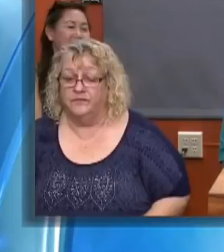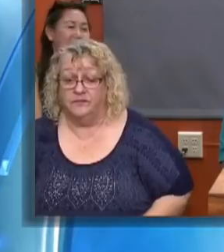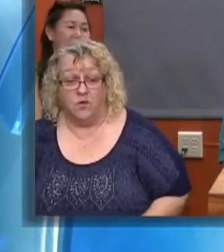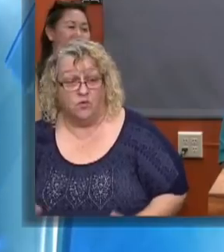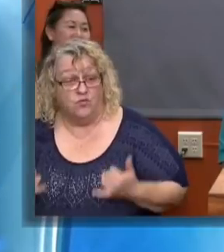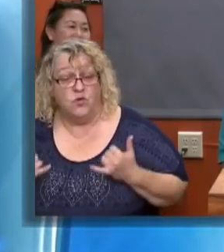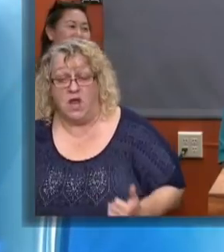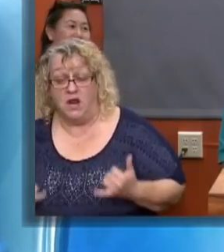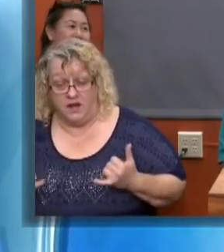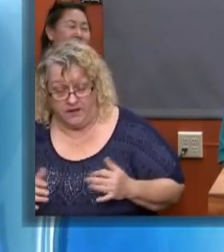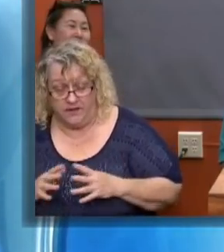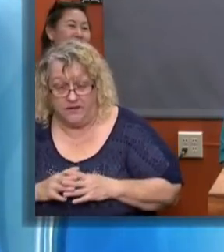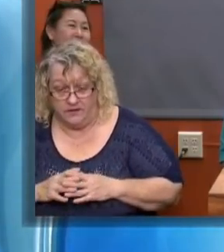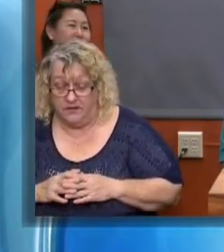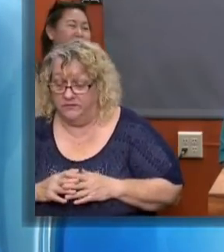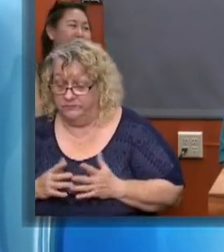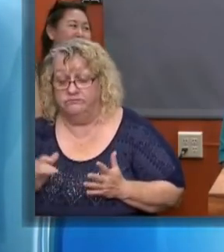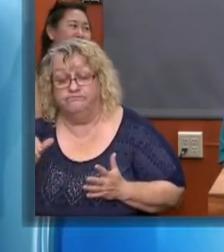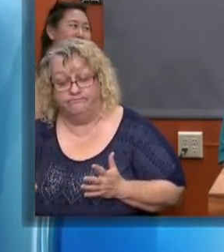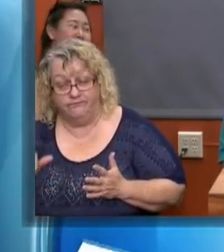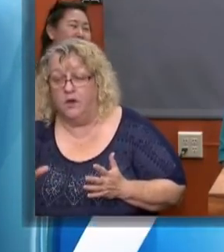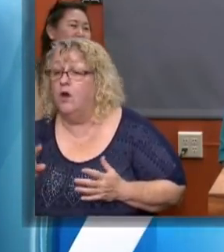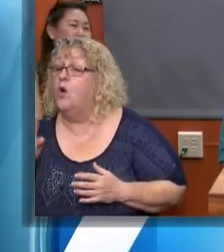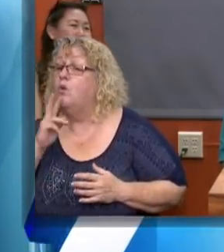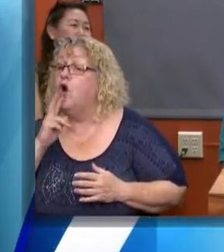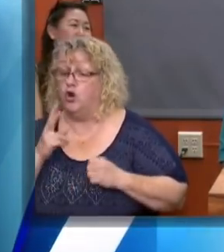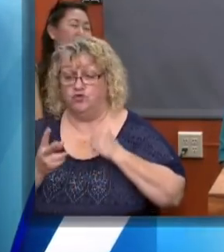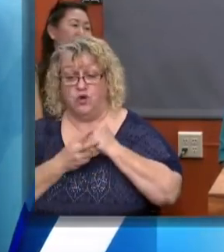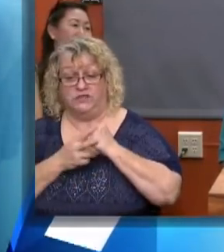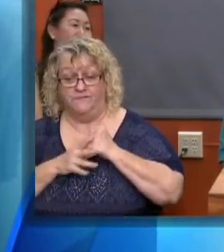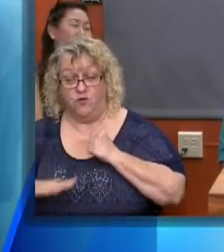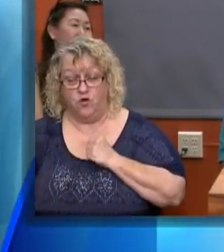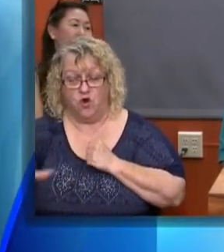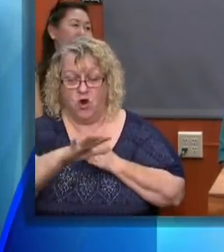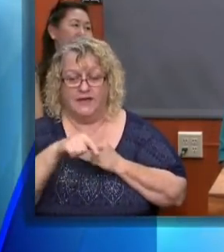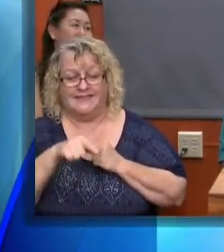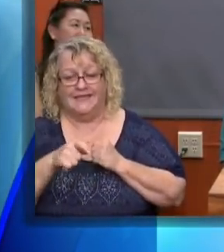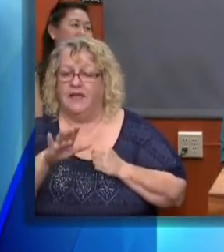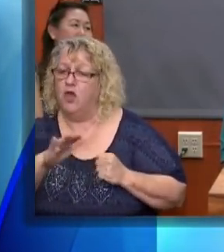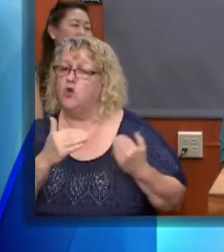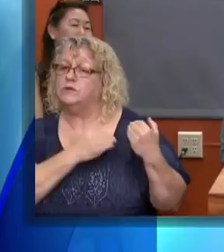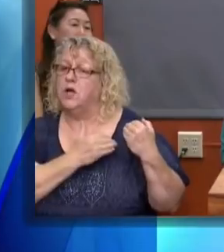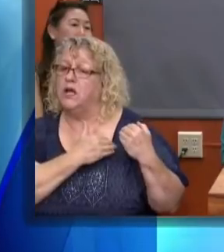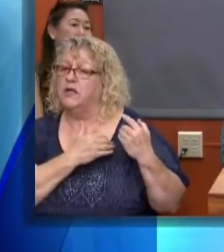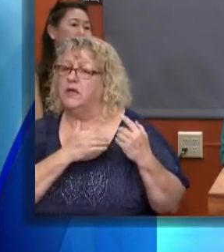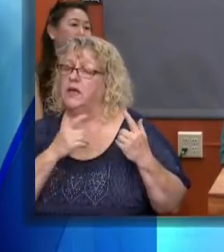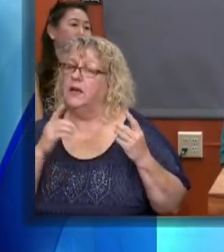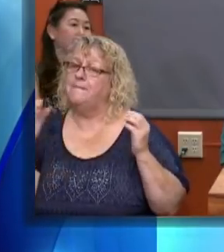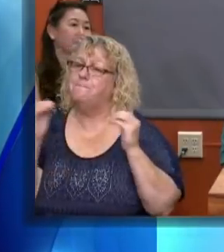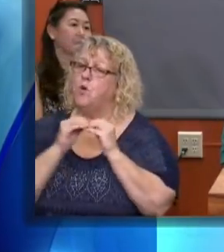PURPOSE TODAY? TODAY, TODAY, RIGHT NOW,